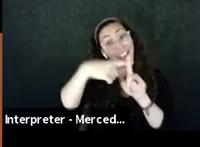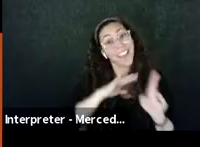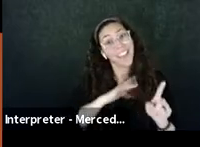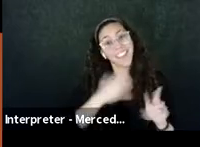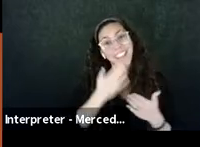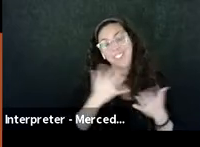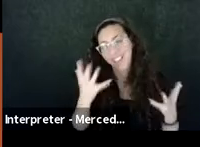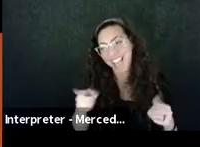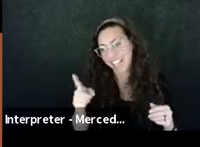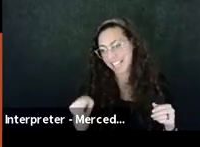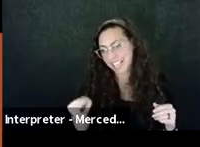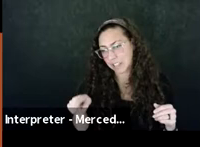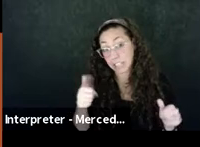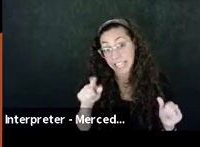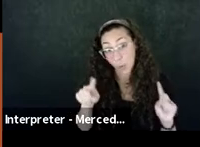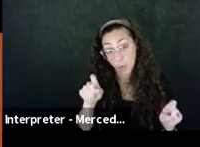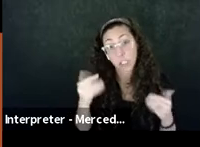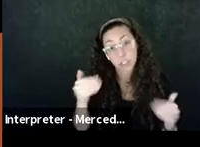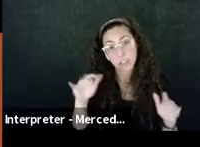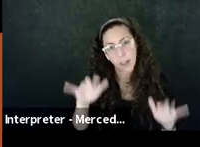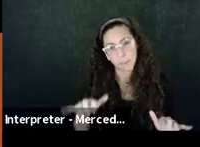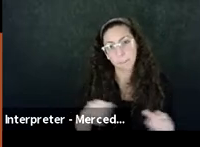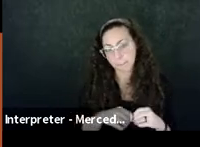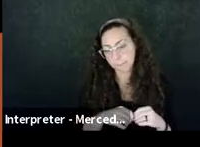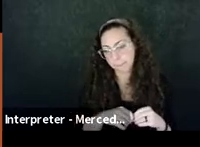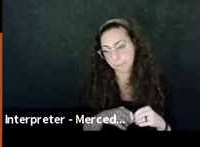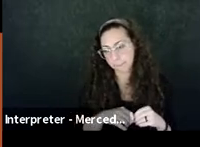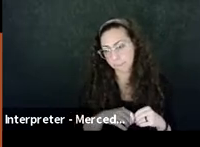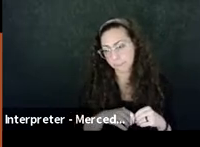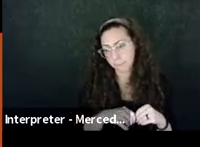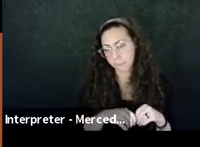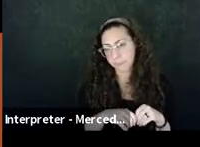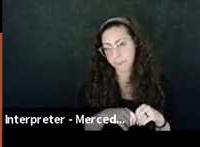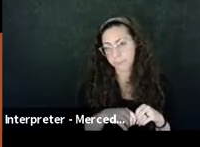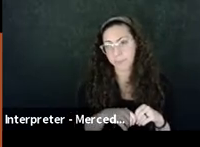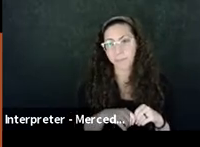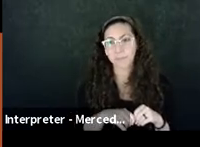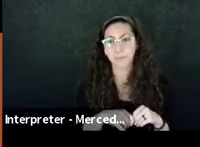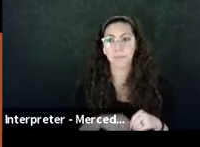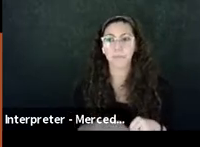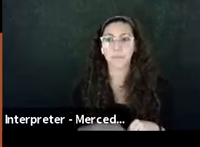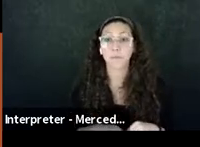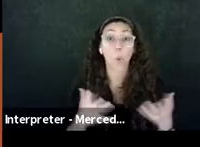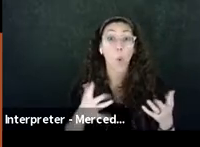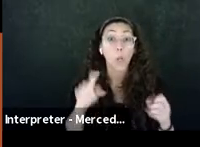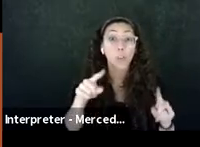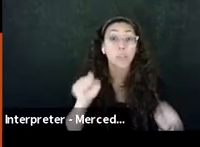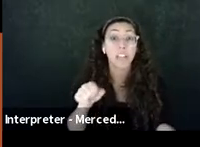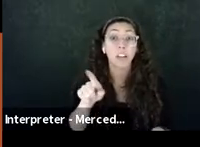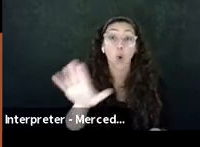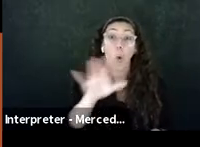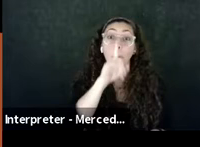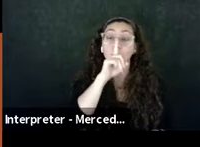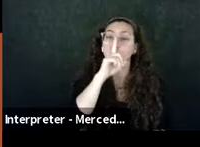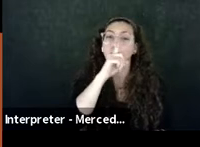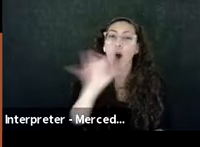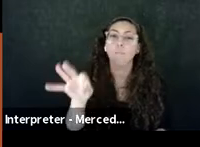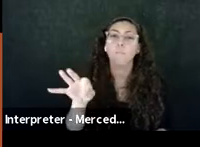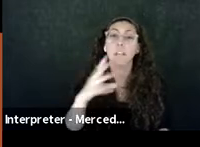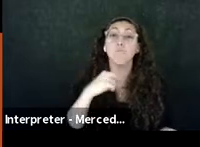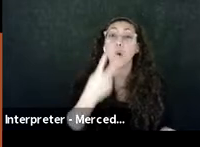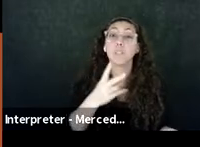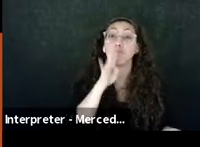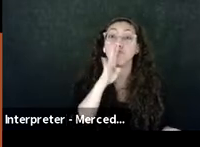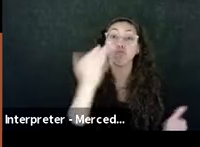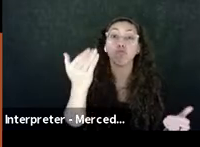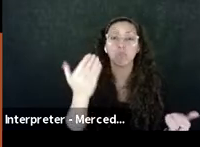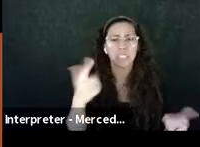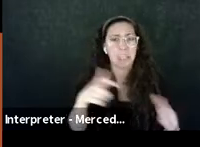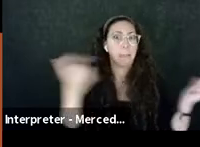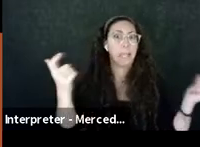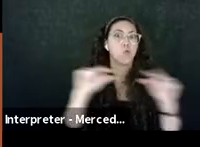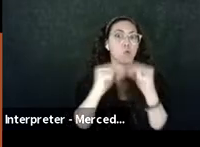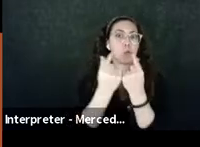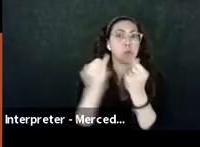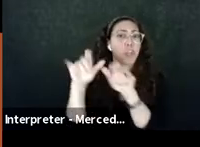Natalie Chavez: If anybody has any questions at this point. If you guys could just go ahead and, you know, unmute yourself or you can i don't i don't really know how you want to do. It's a pretty large group so you can put it in the chat or